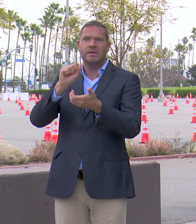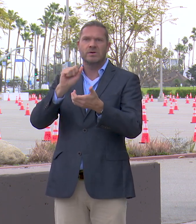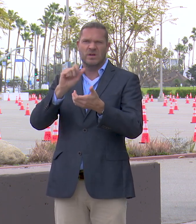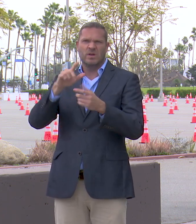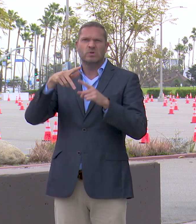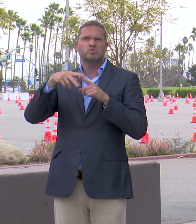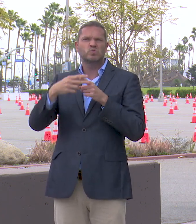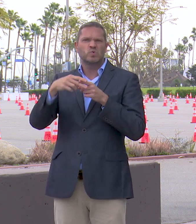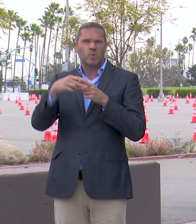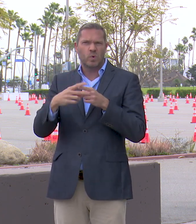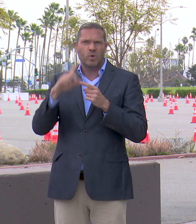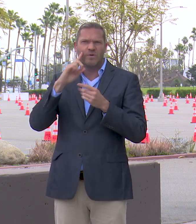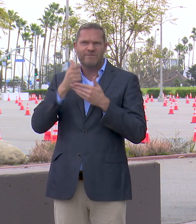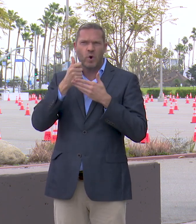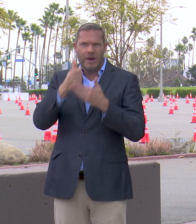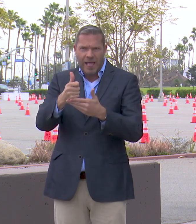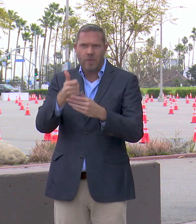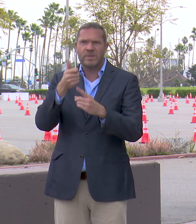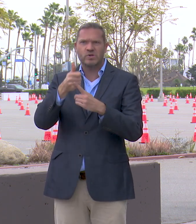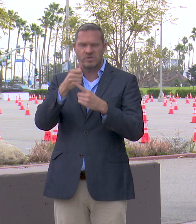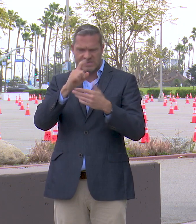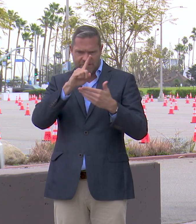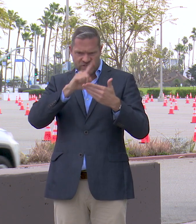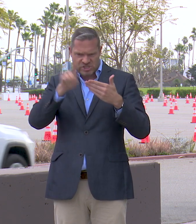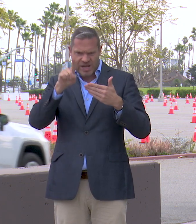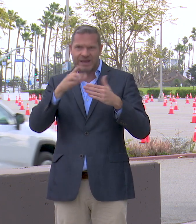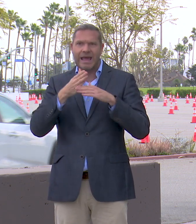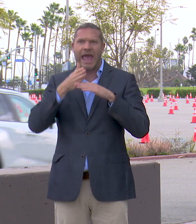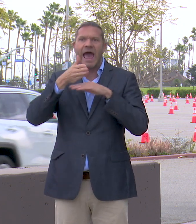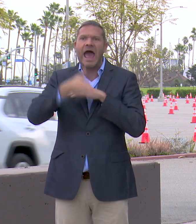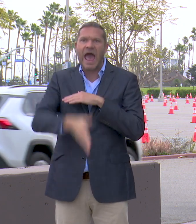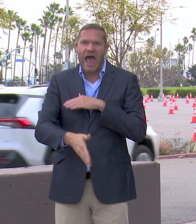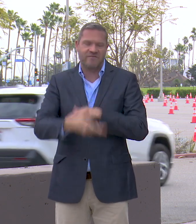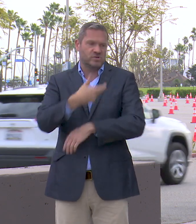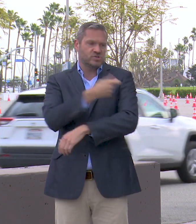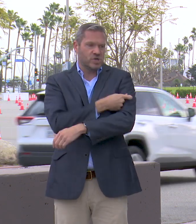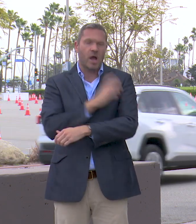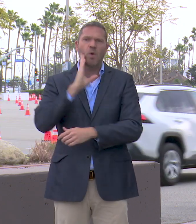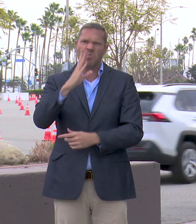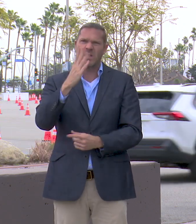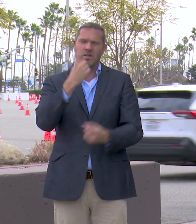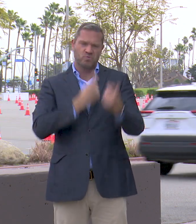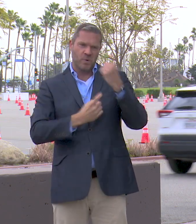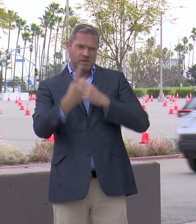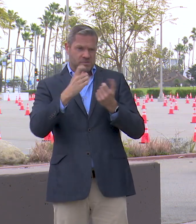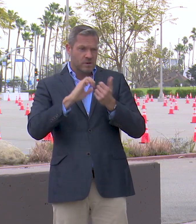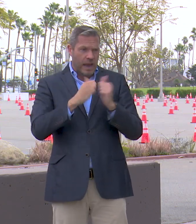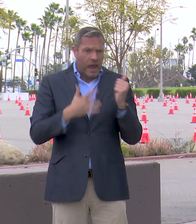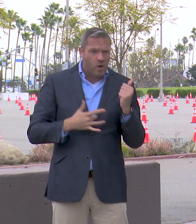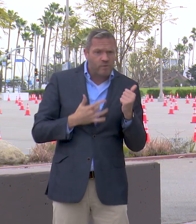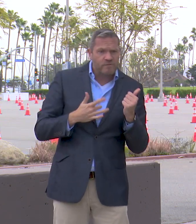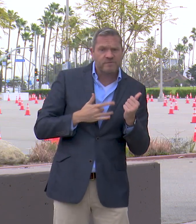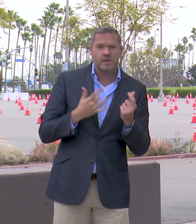personalized health check-ins after you receive a COVID-19 vaccination.